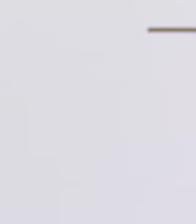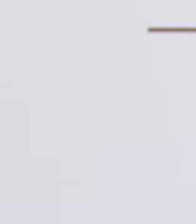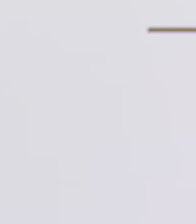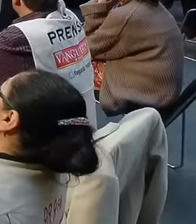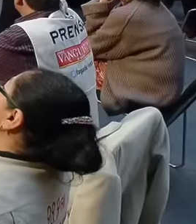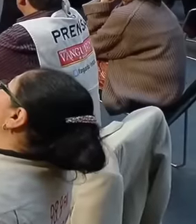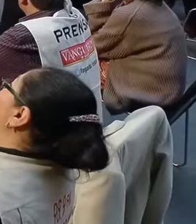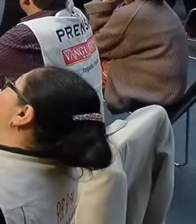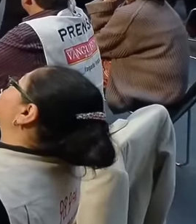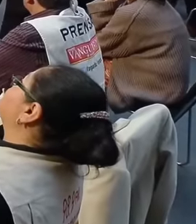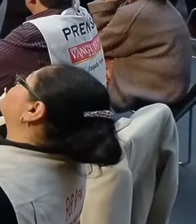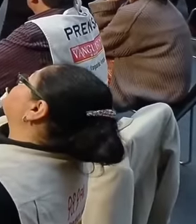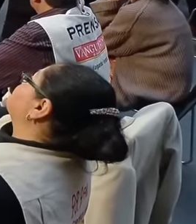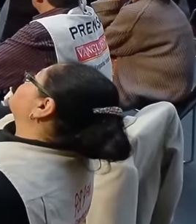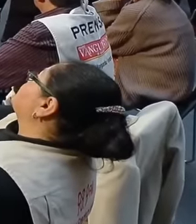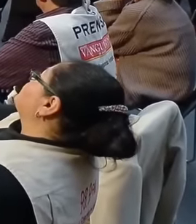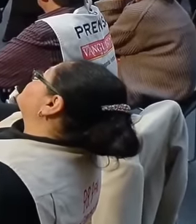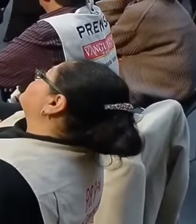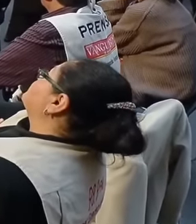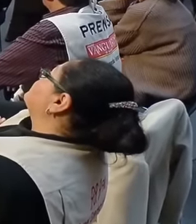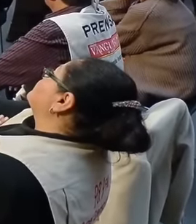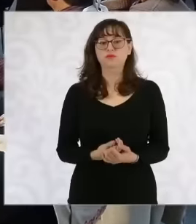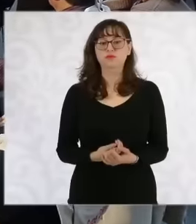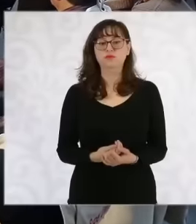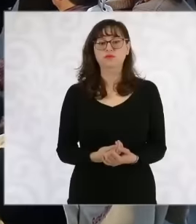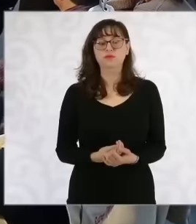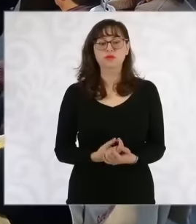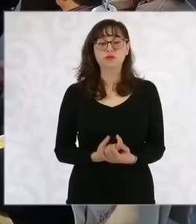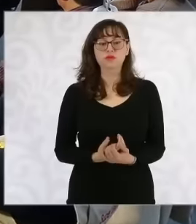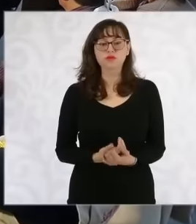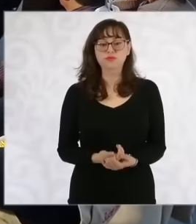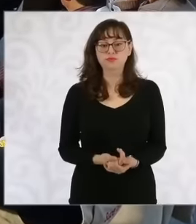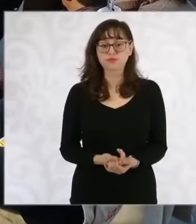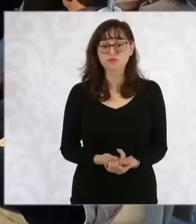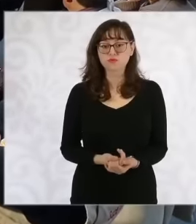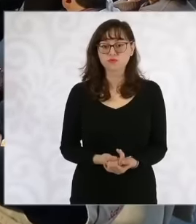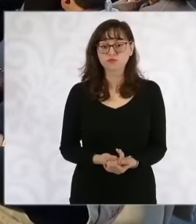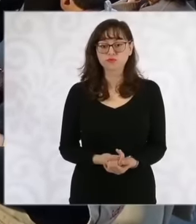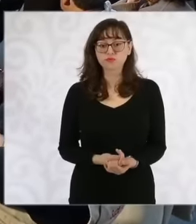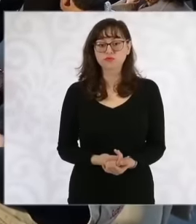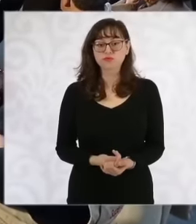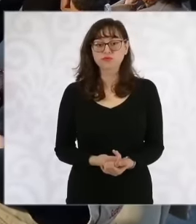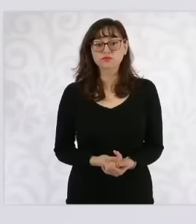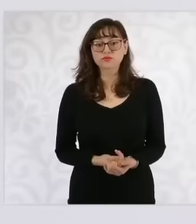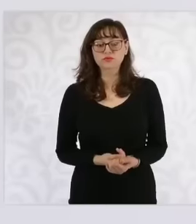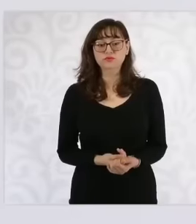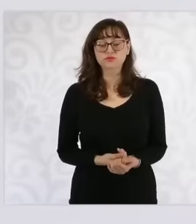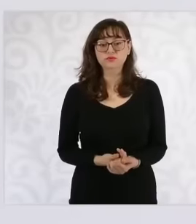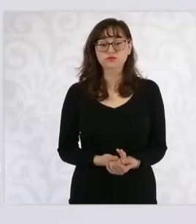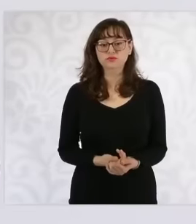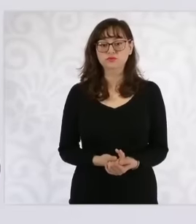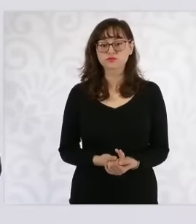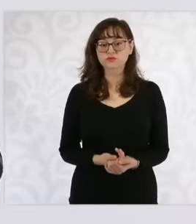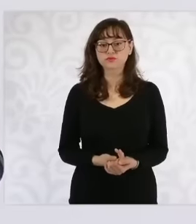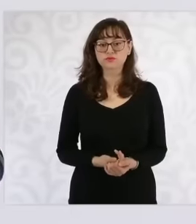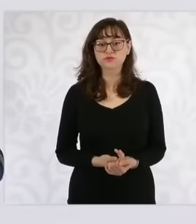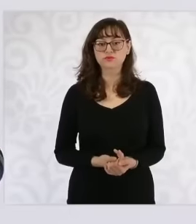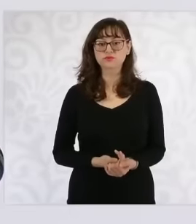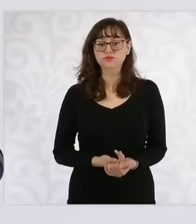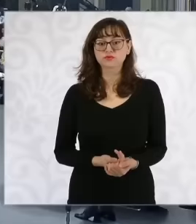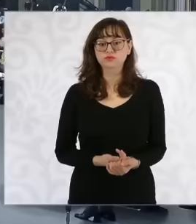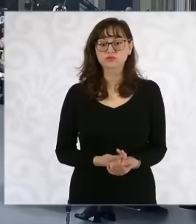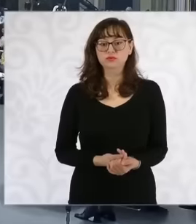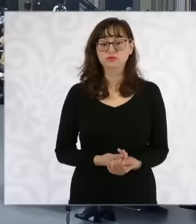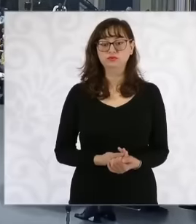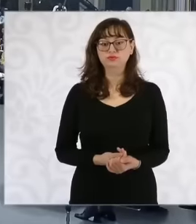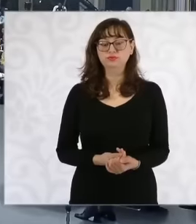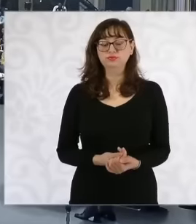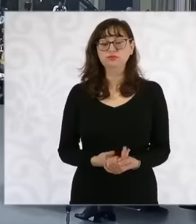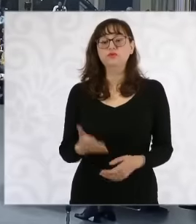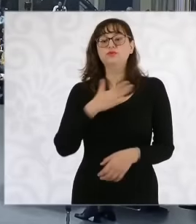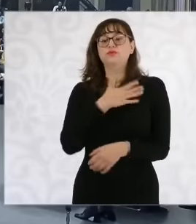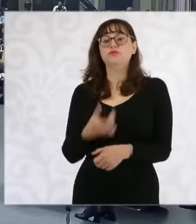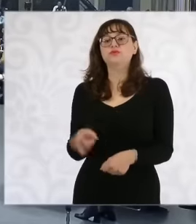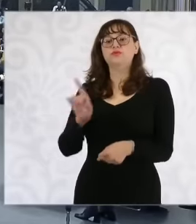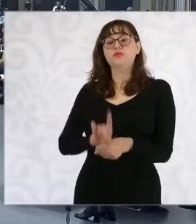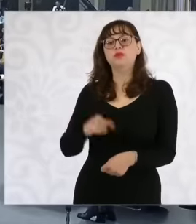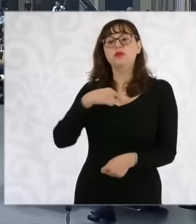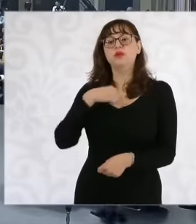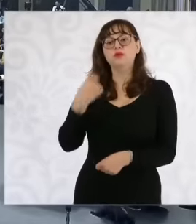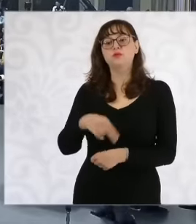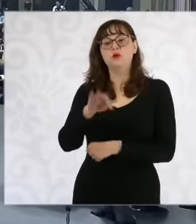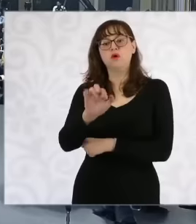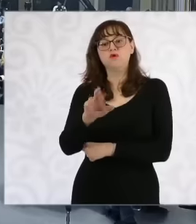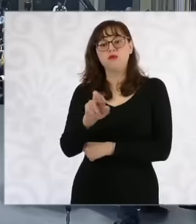In addition, we are going to wait and see what the family asks for. Good morning, president, fando group,